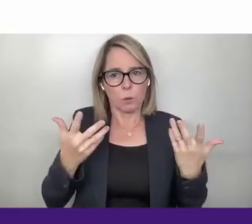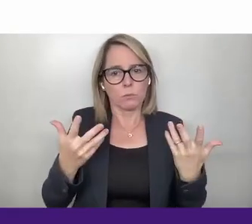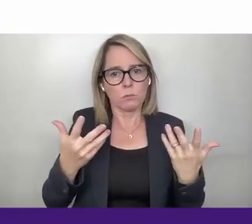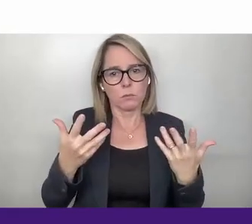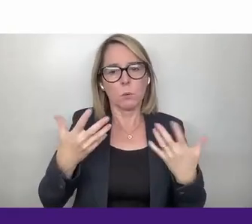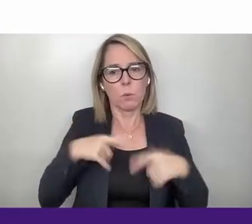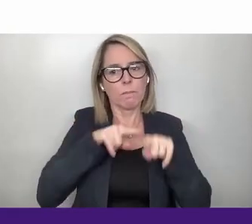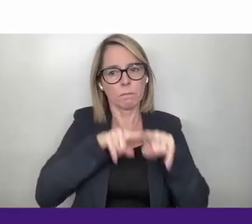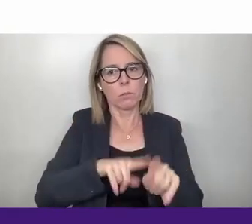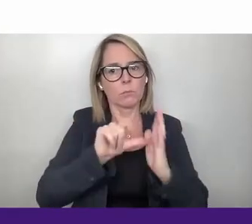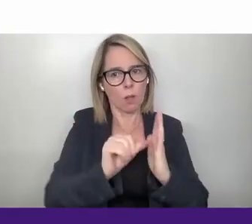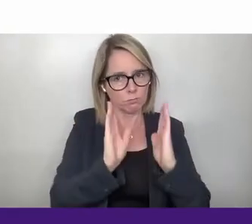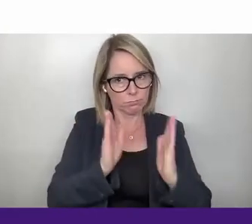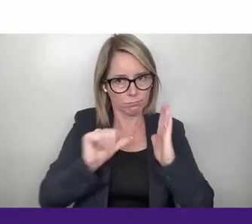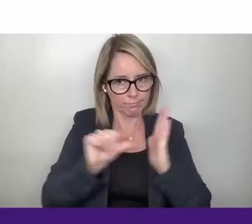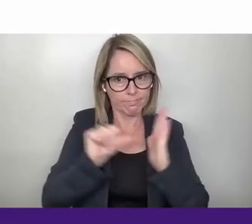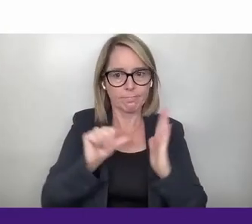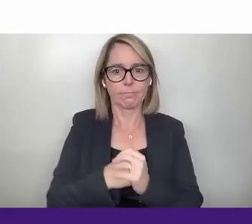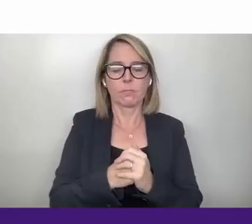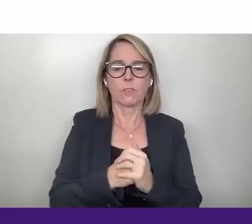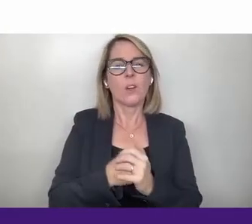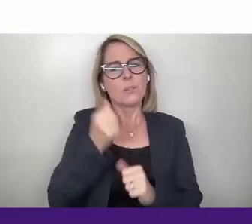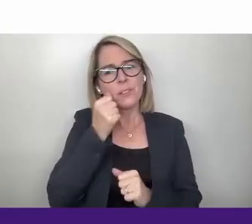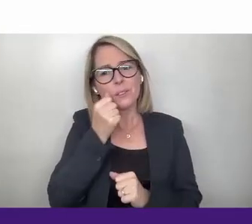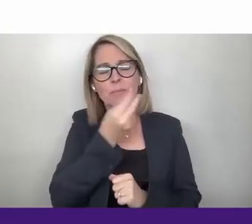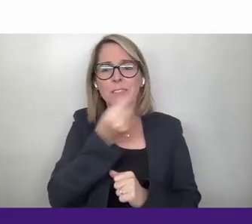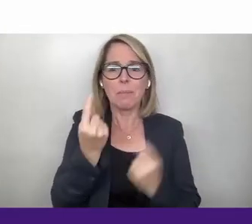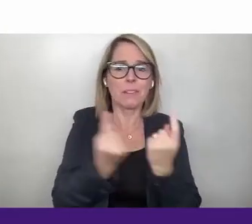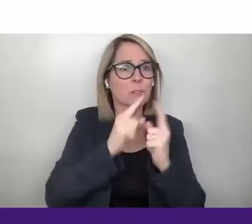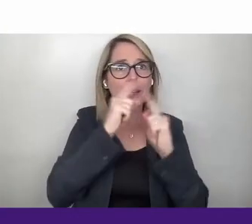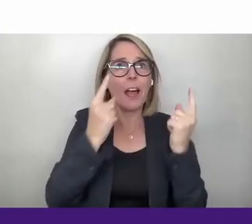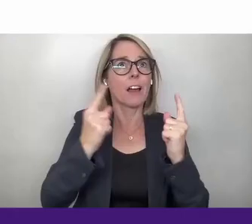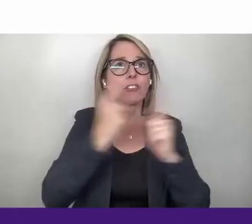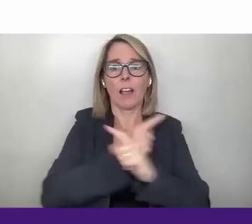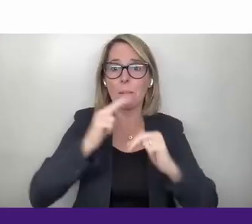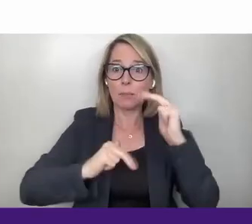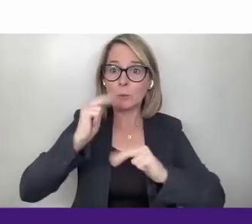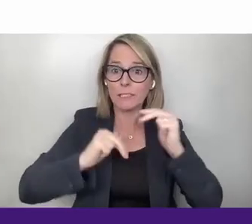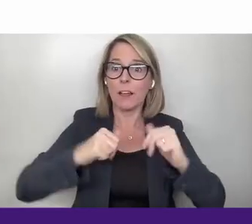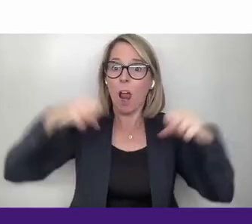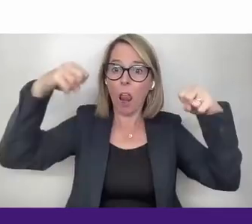some things that we can't change, like how bright the lights are and sometimes how noisy and busy